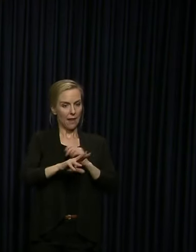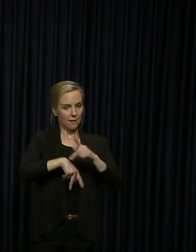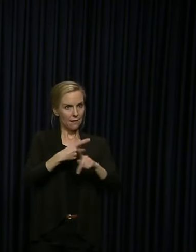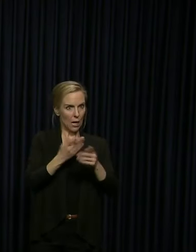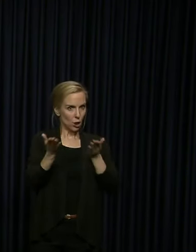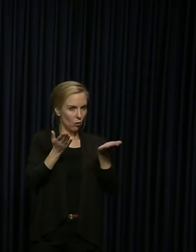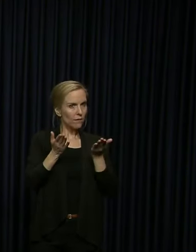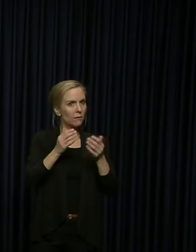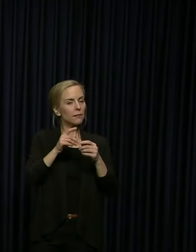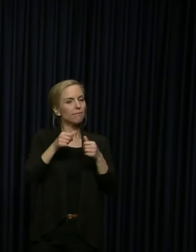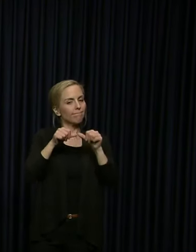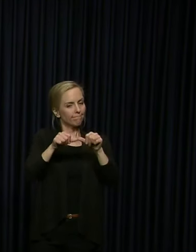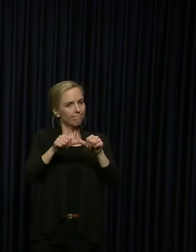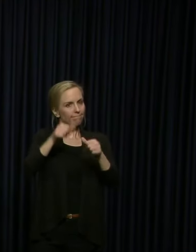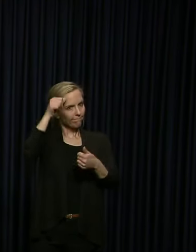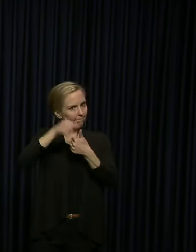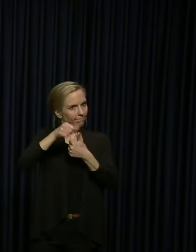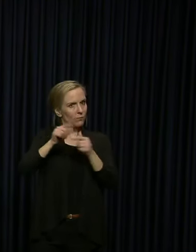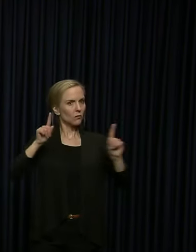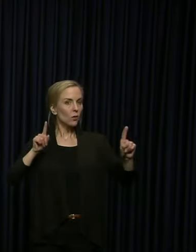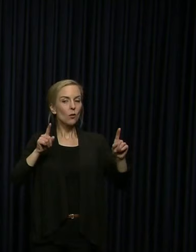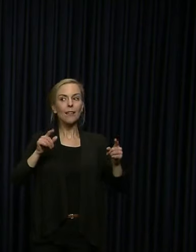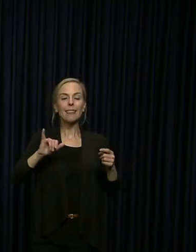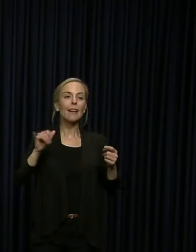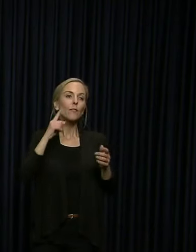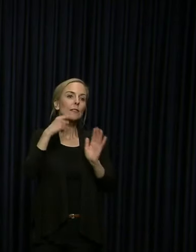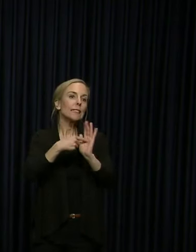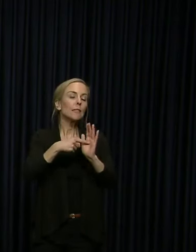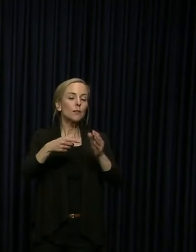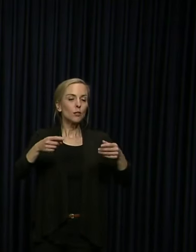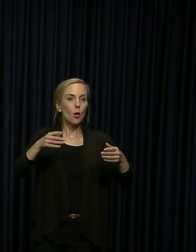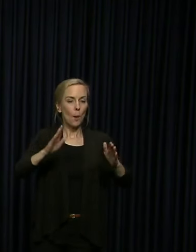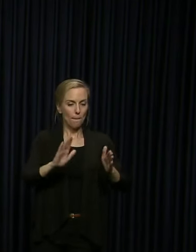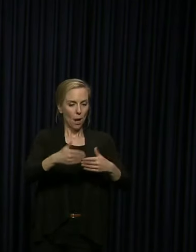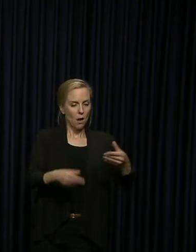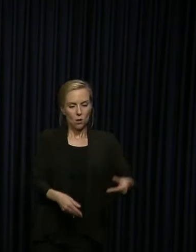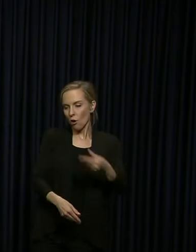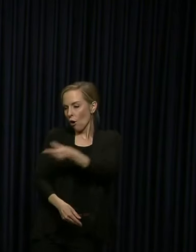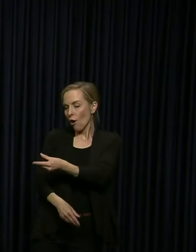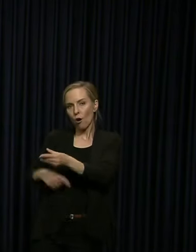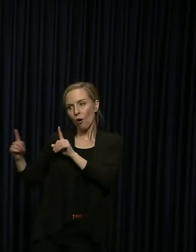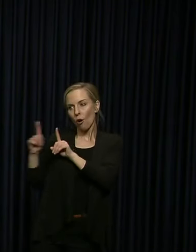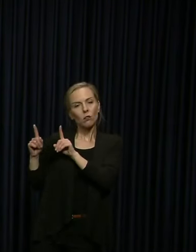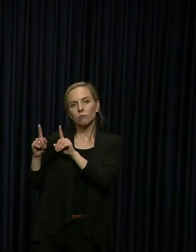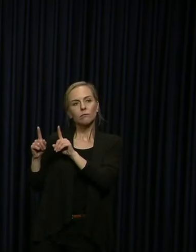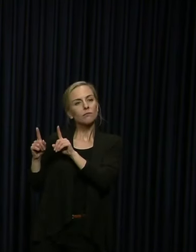YOU'RE NOT SPREADING CONTACTS FROM ONE STATE TO ANOTHER.